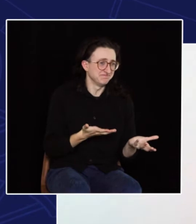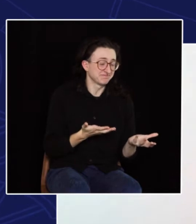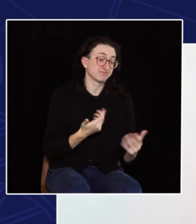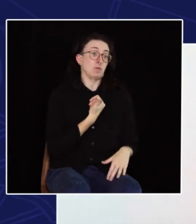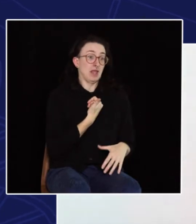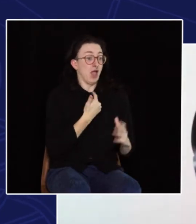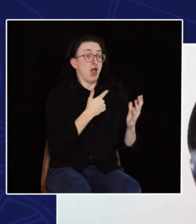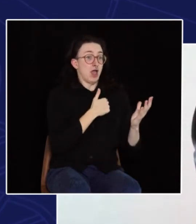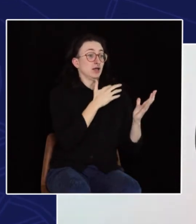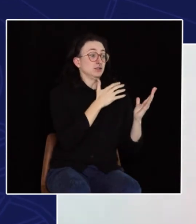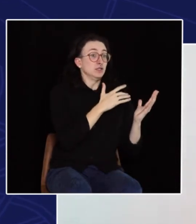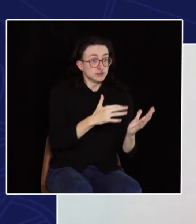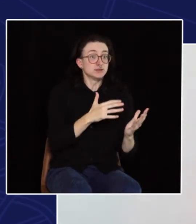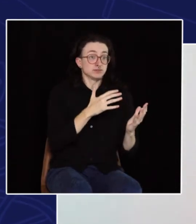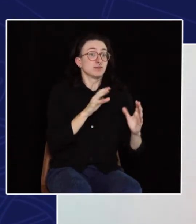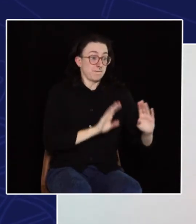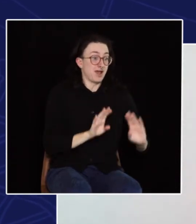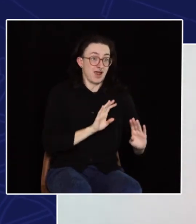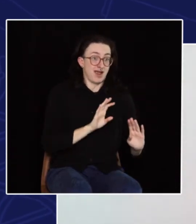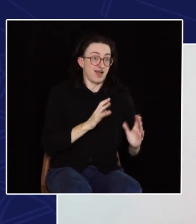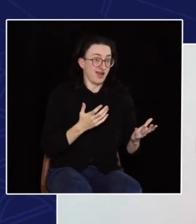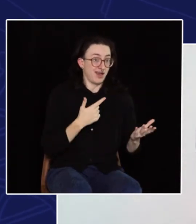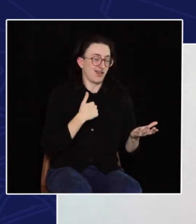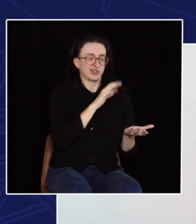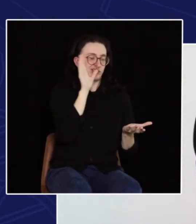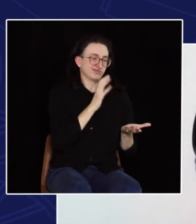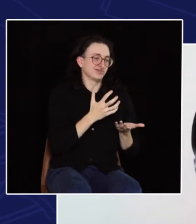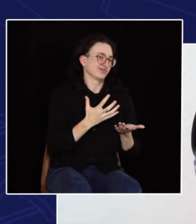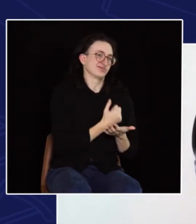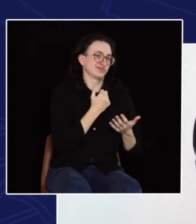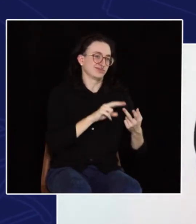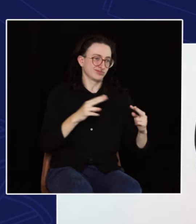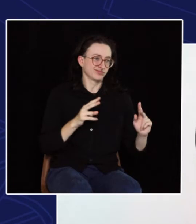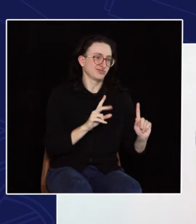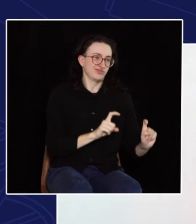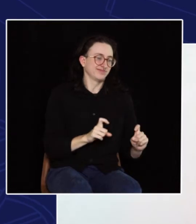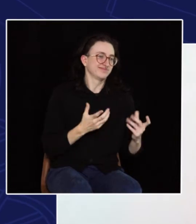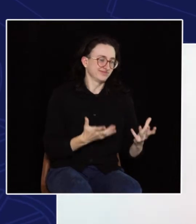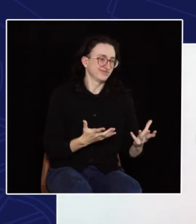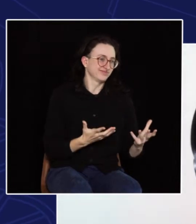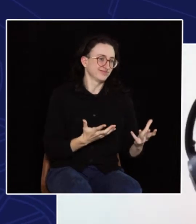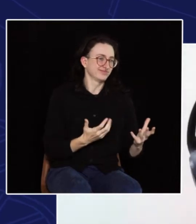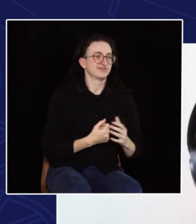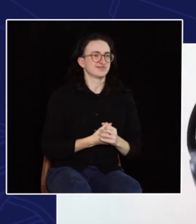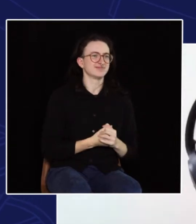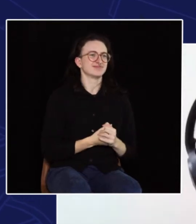While I -- although I study biology, I never got the genetic --